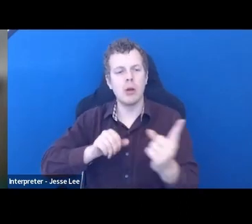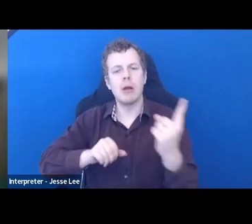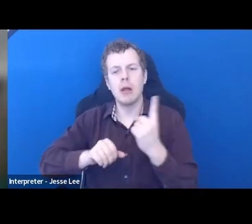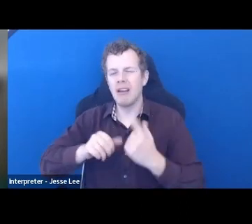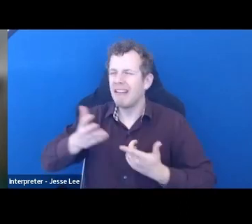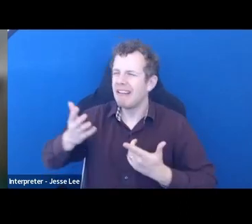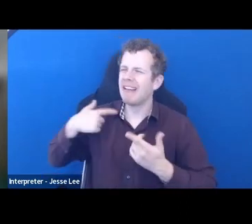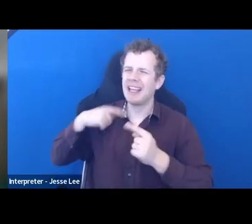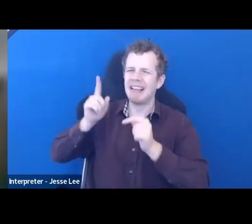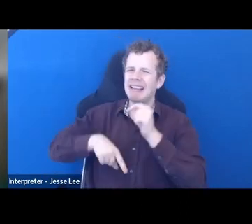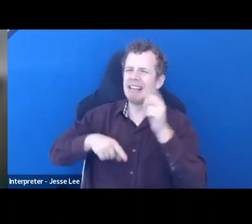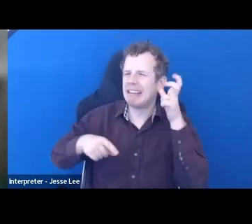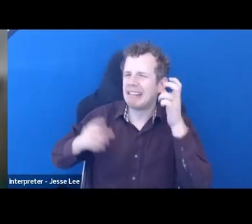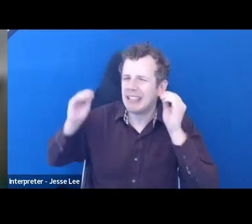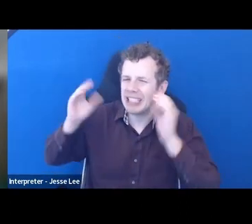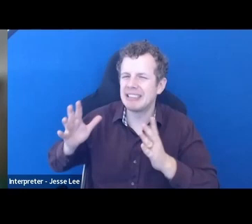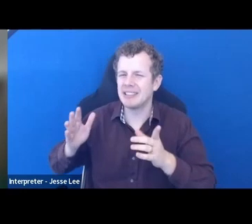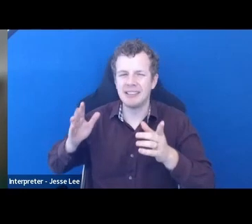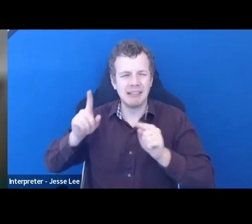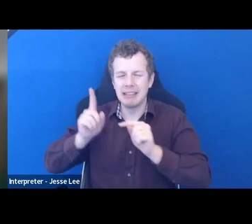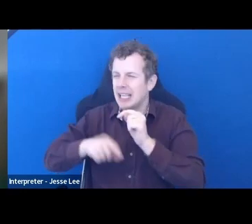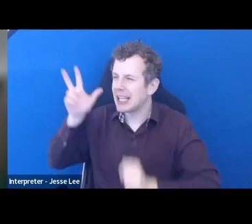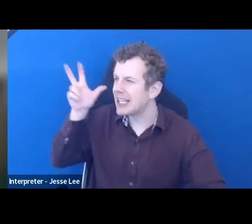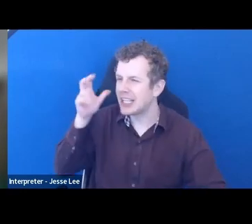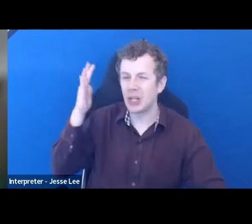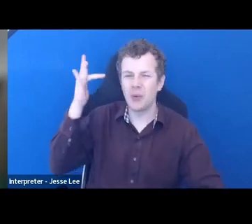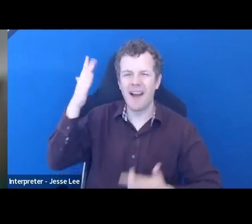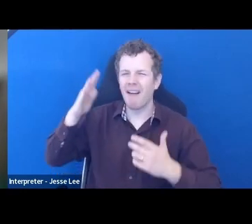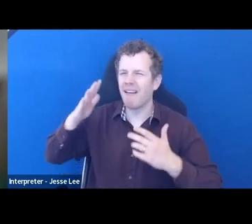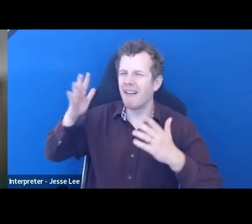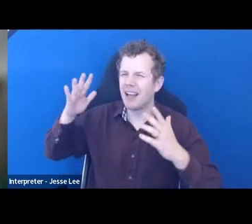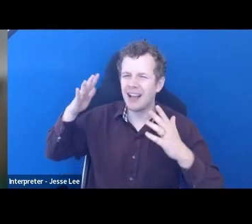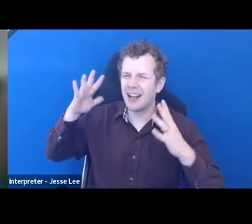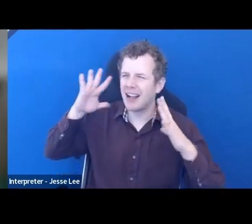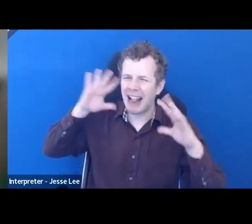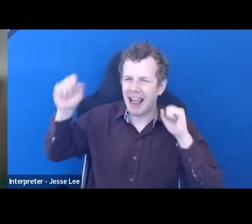Or he couldn't' hear whoever because it wasn't loud enough. I don't want him to get left behind.